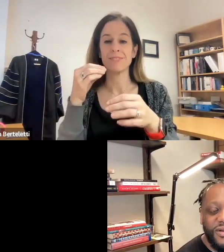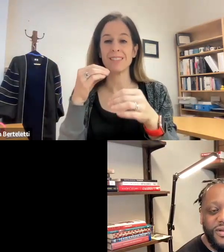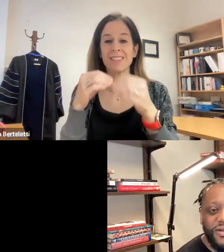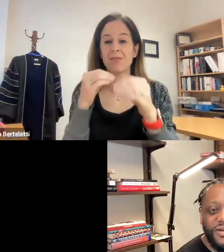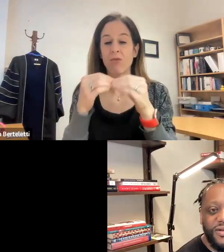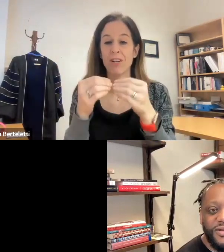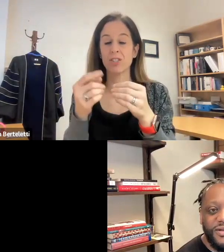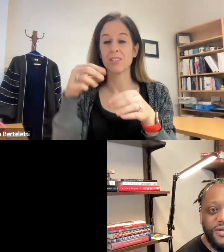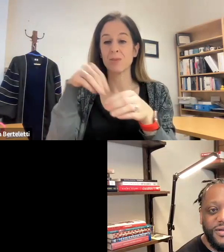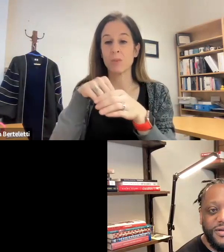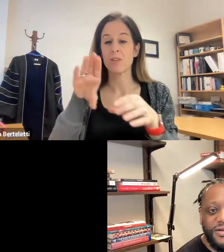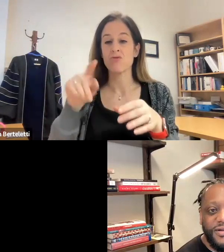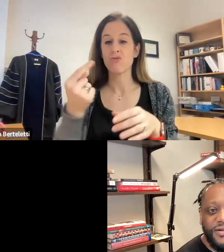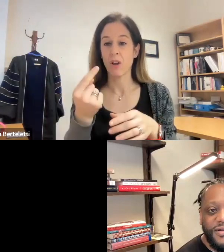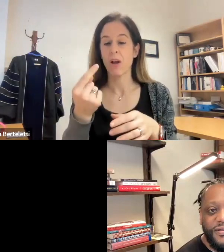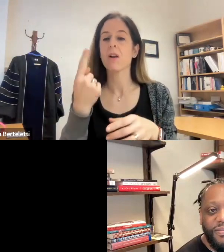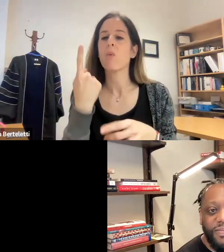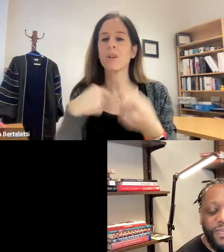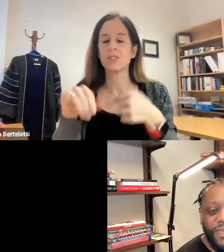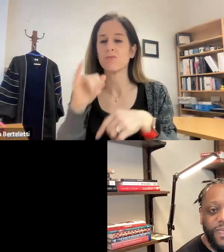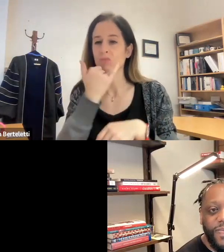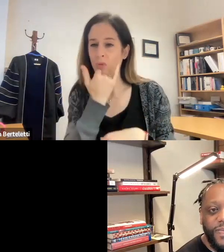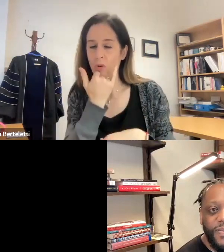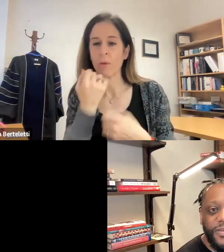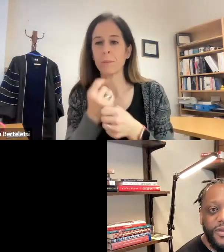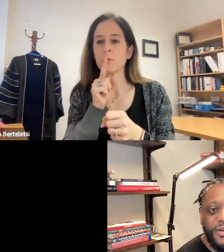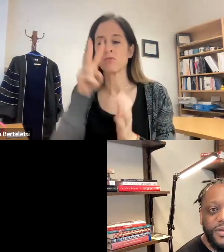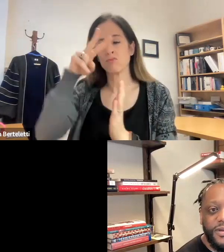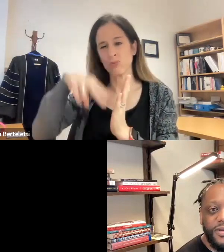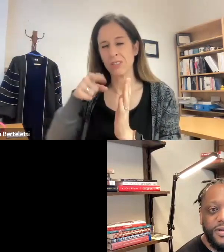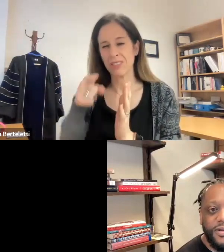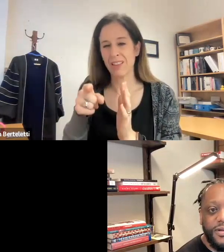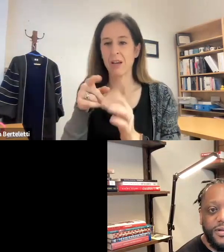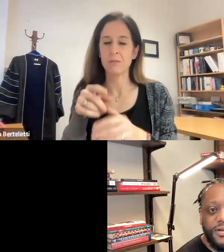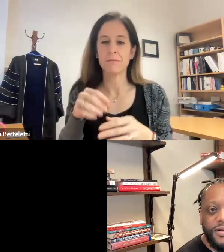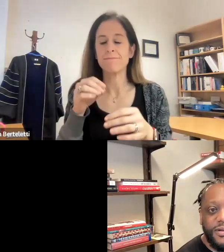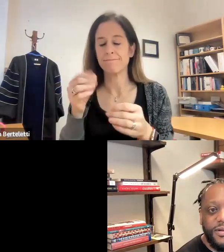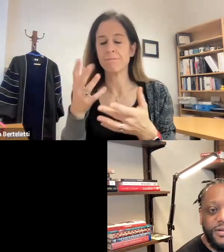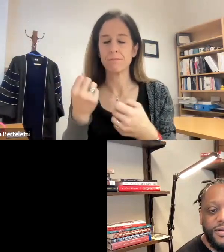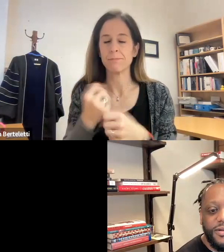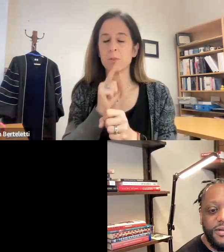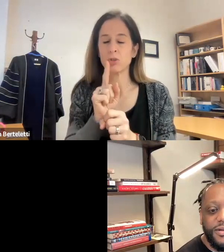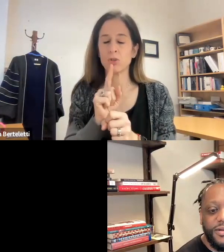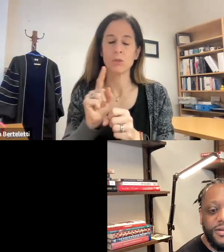And just FYI for our audience, there is a correction within the chat to the interpretation . So if you would make sure